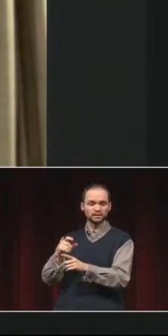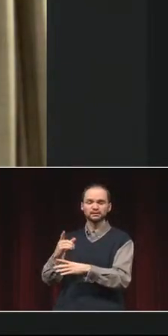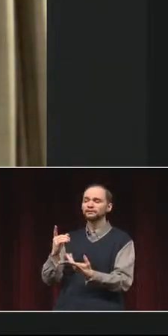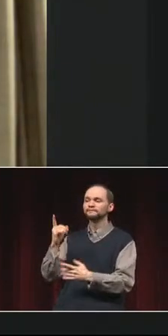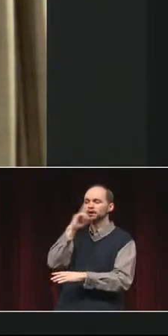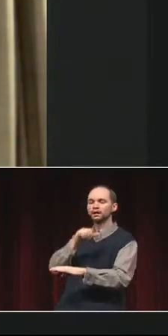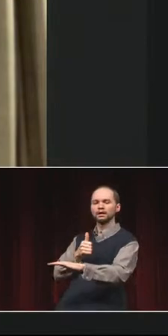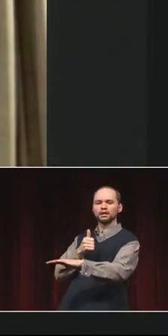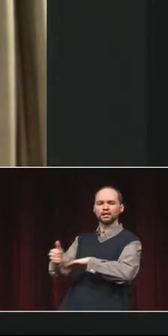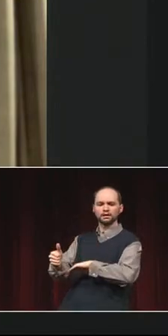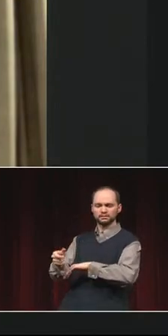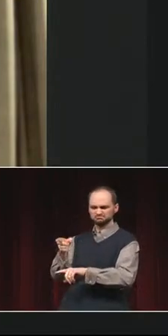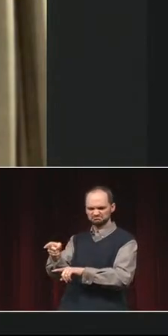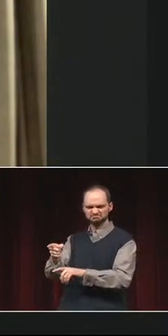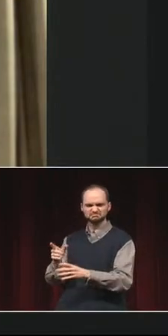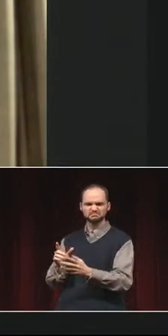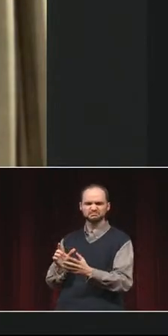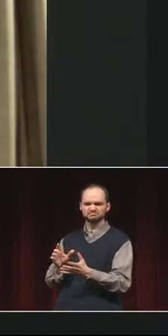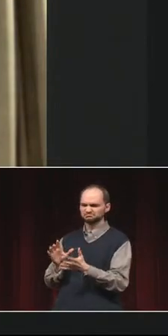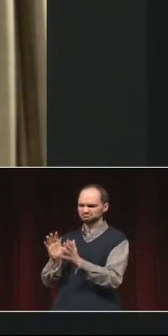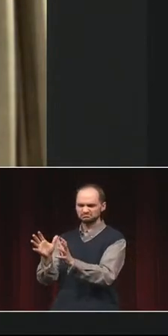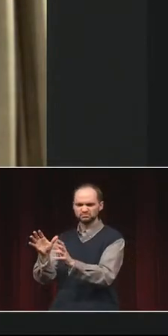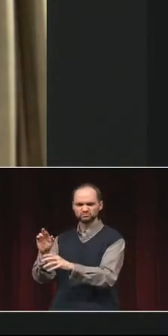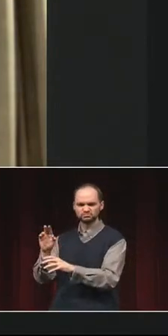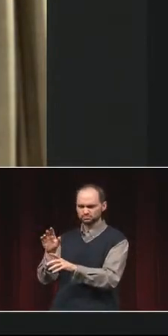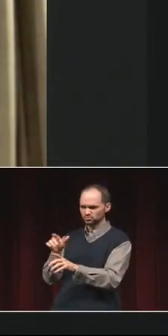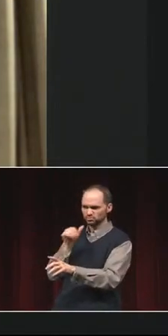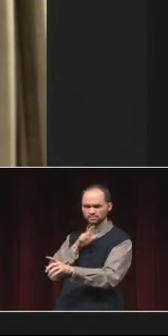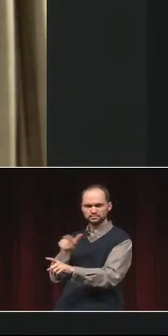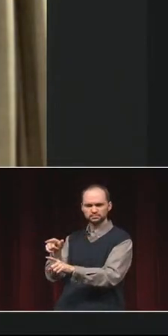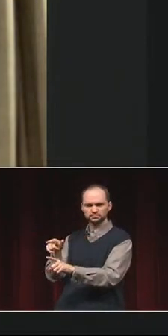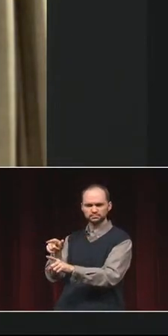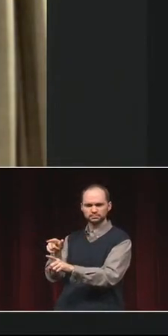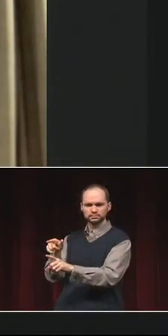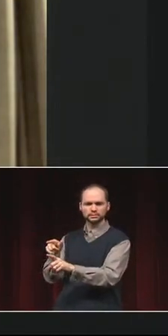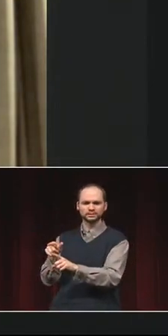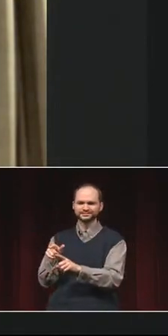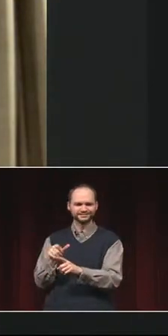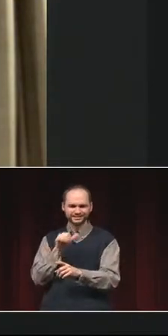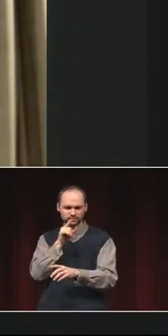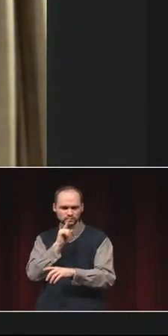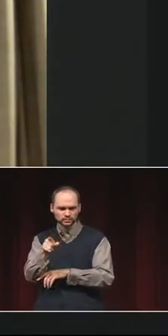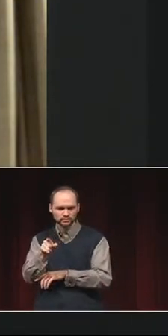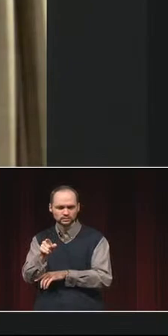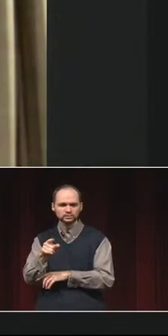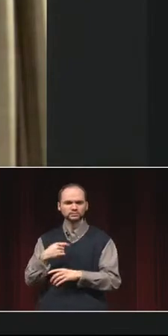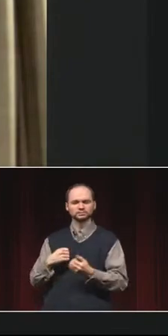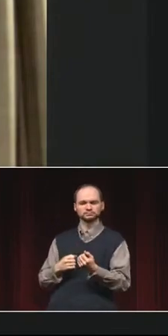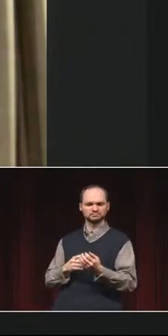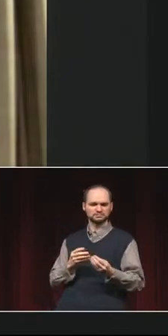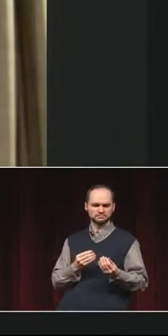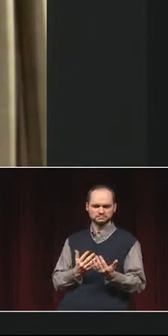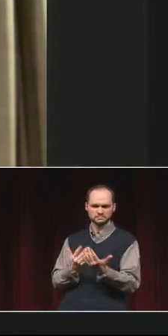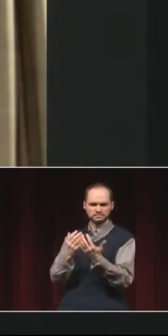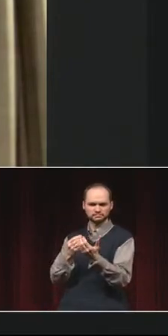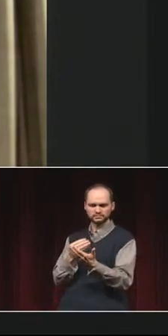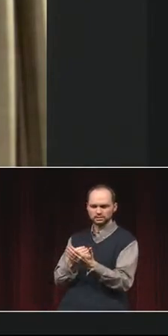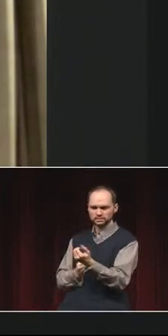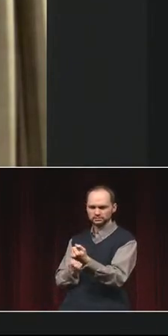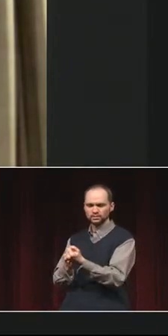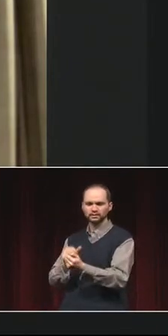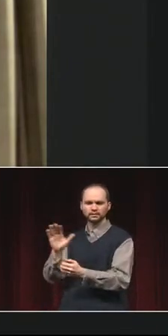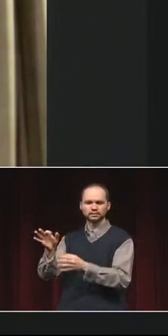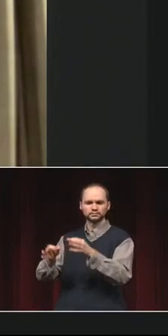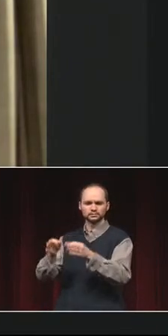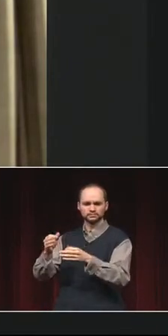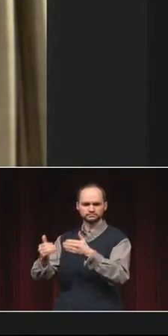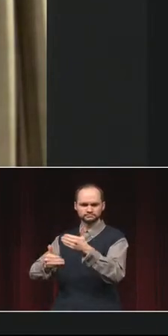You see, founded in 1909 the NAACP helped to lead a sustained